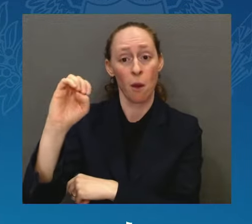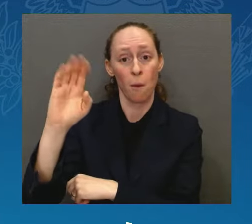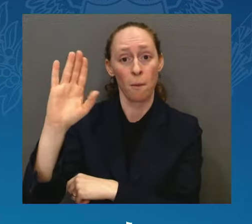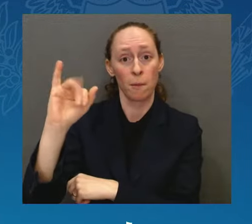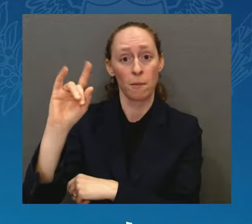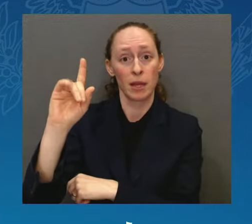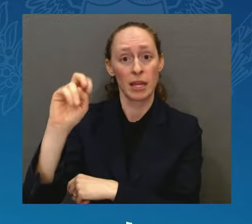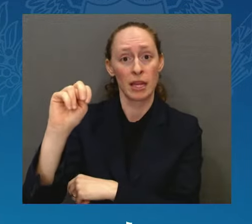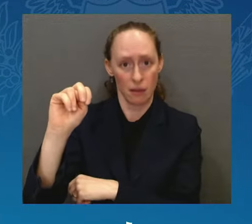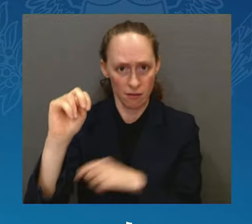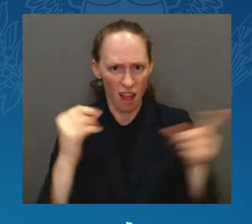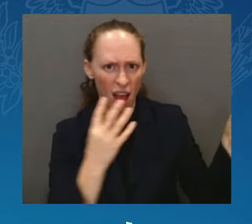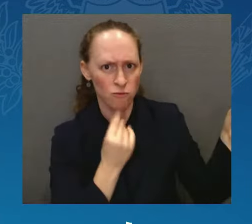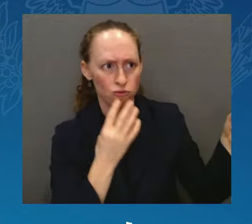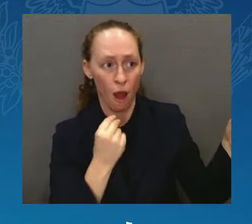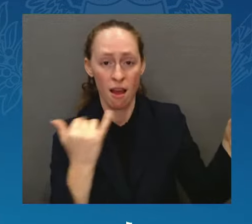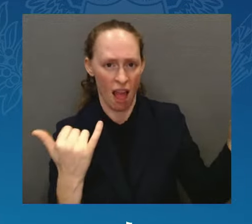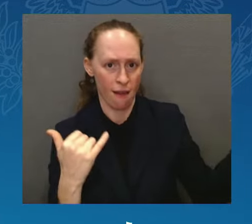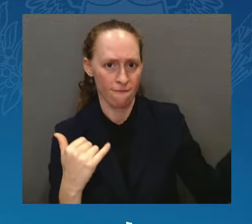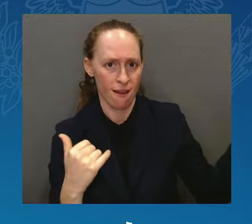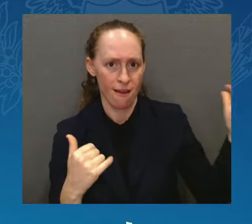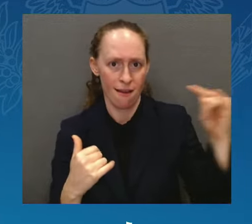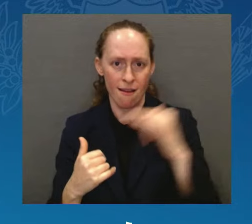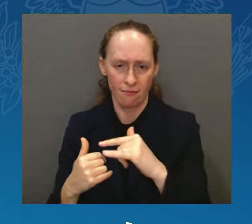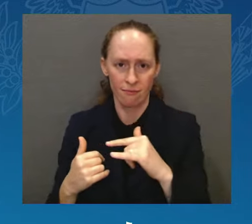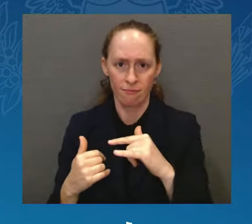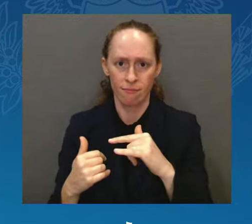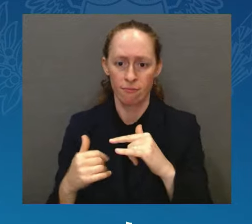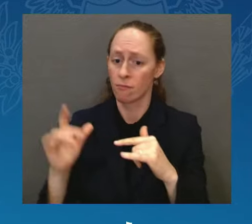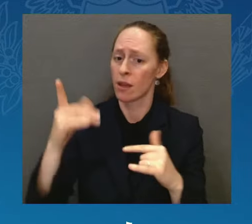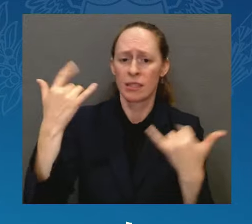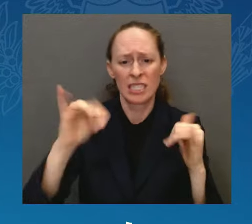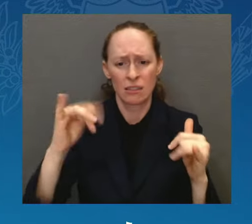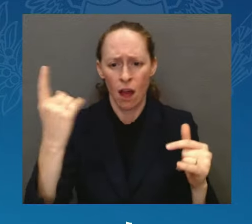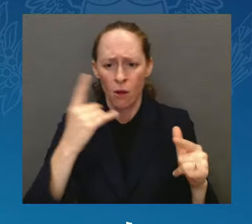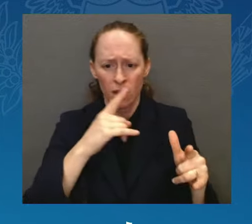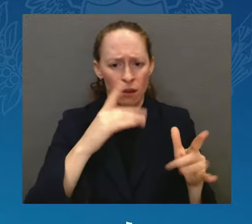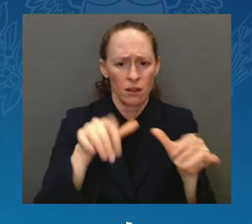Today, he continued the critical work to stand with the people of Israel,